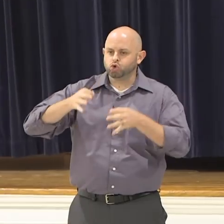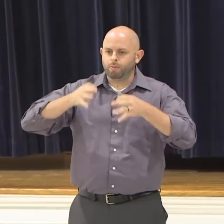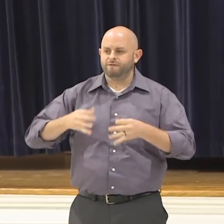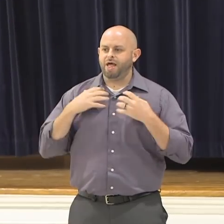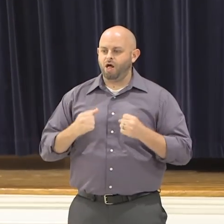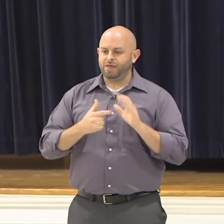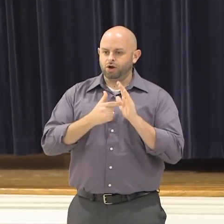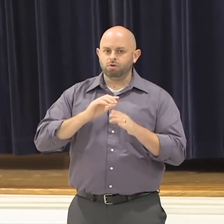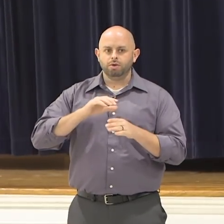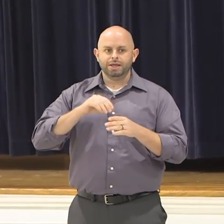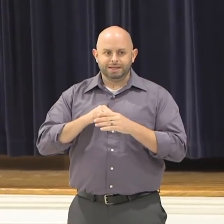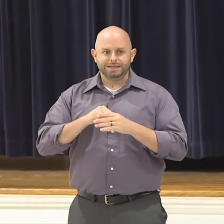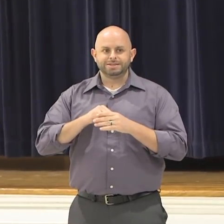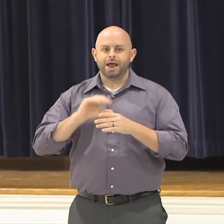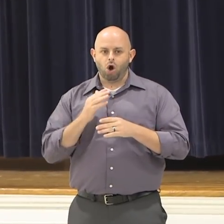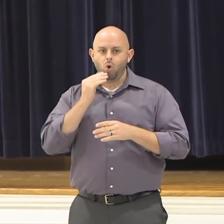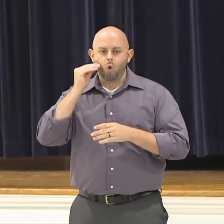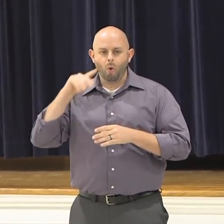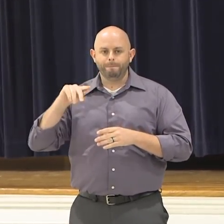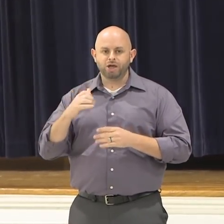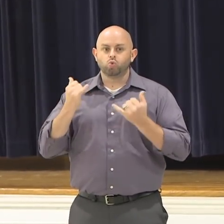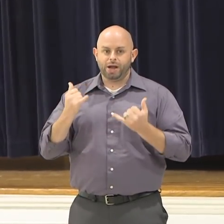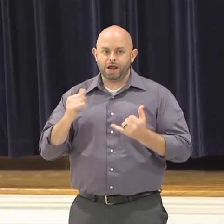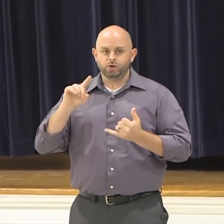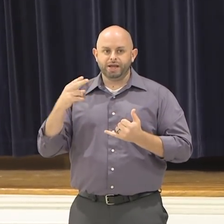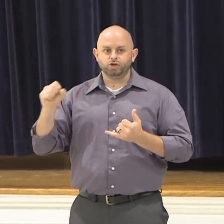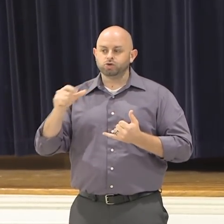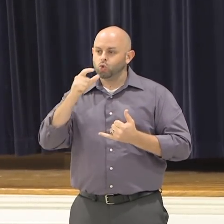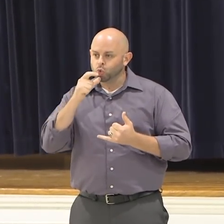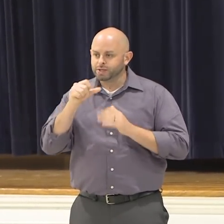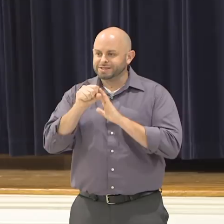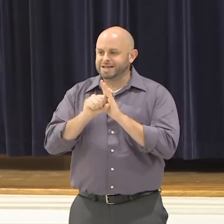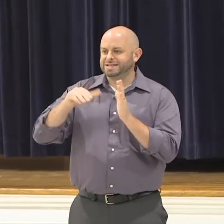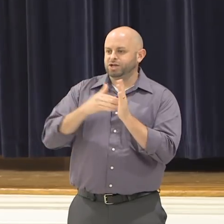on our homepage right now at DHHS who is the state center that created this